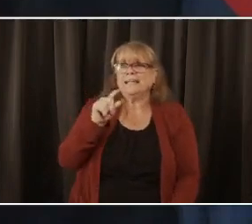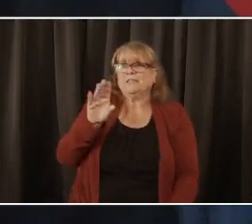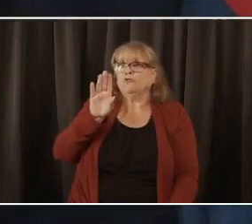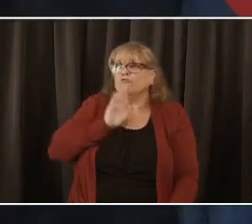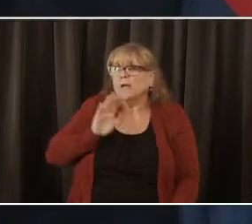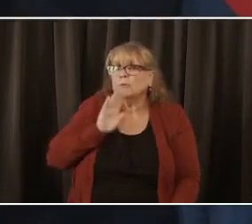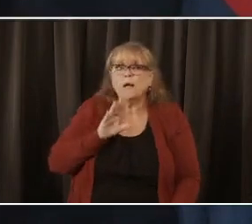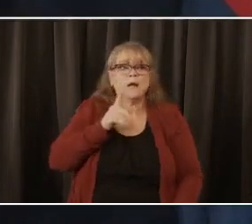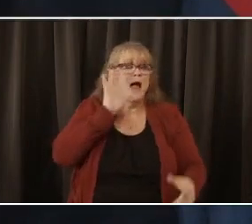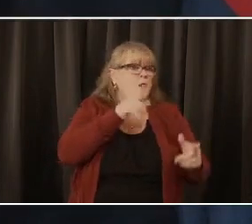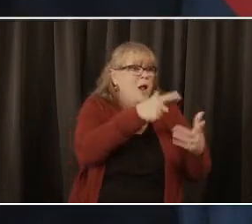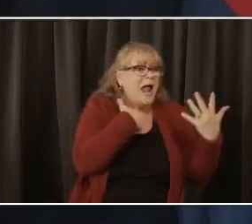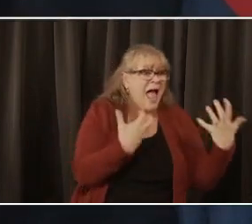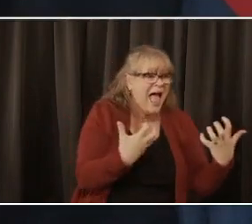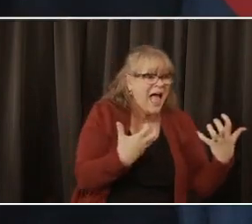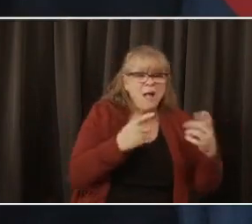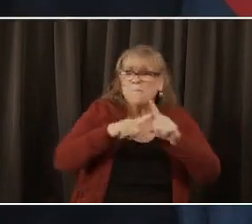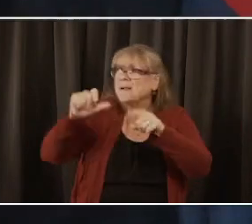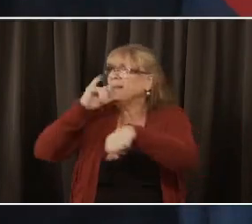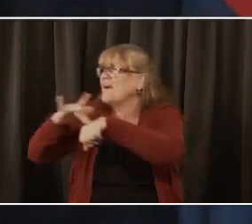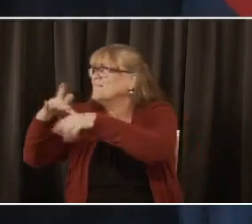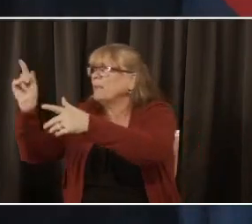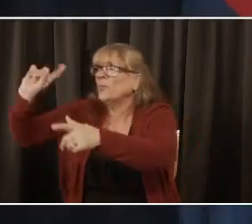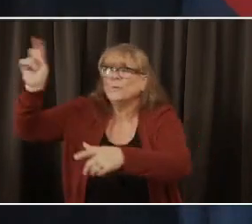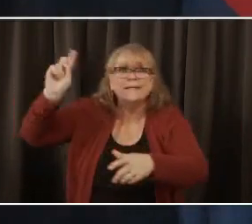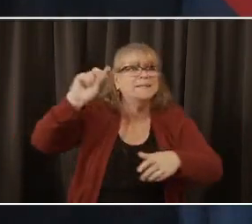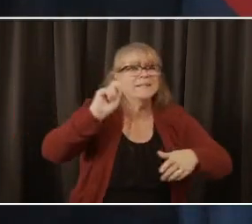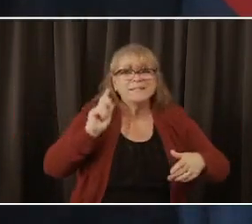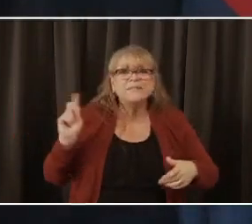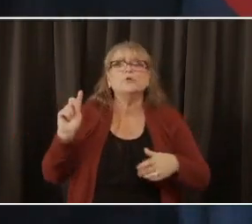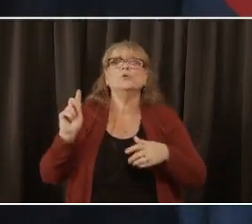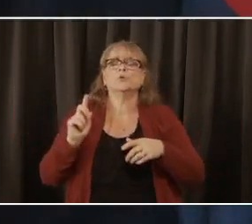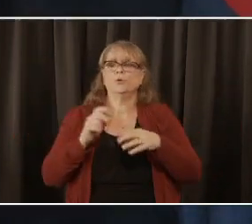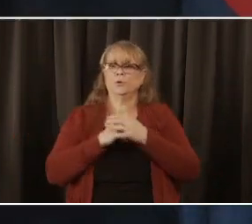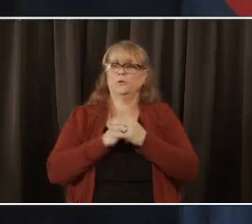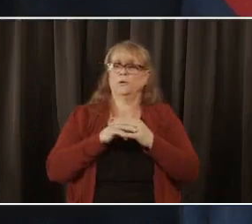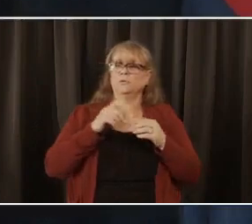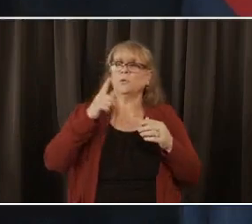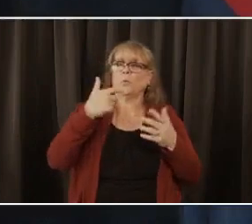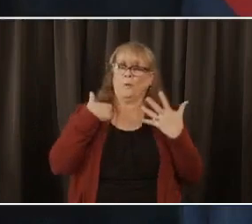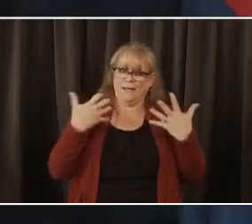proactive outreach. As you move to a situation where the supply exceeds the immediate demand and